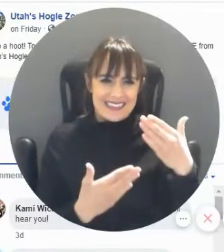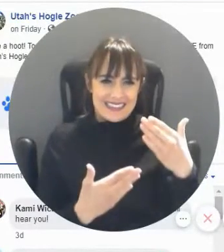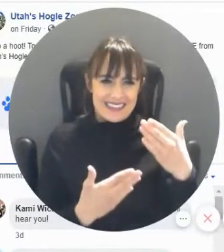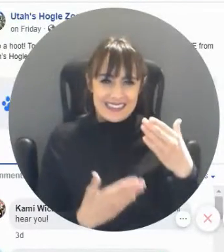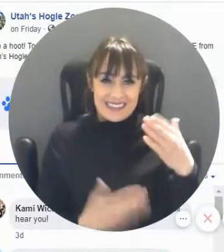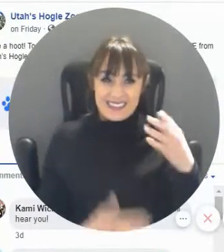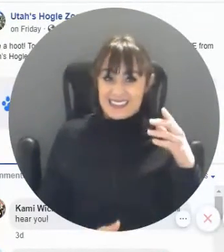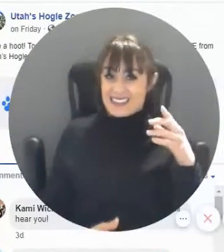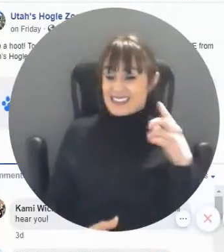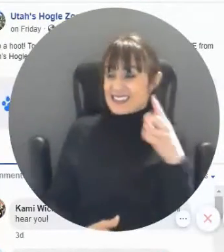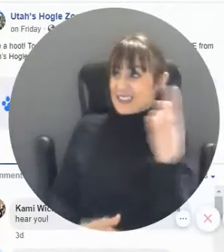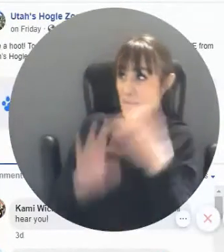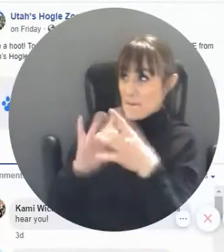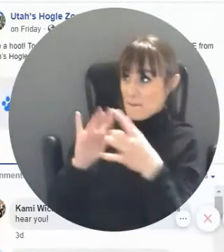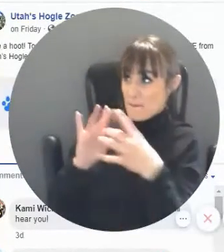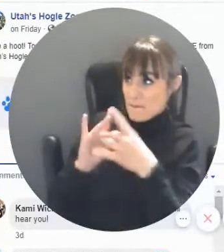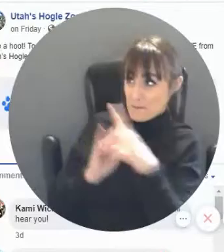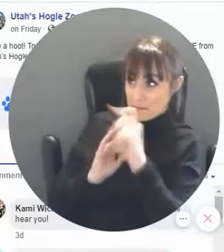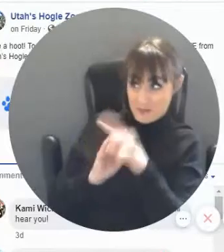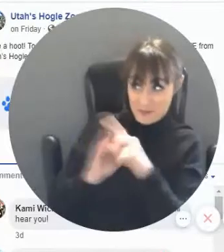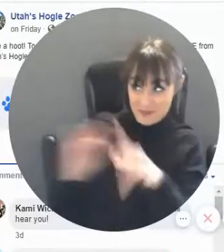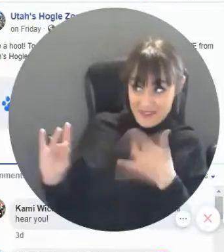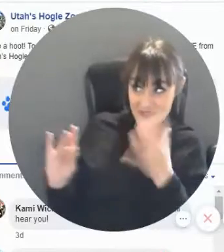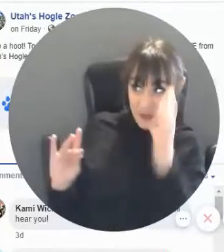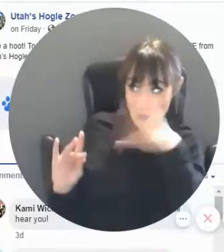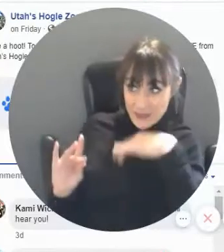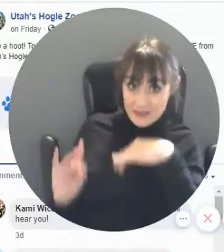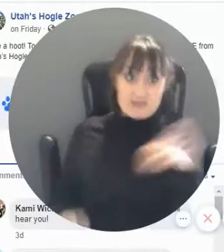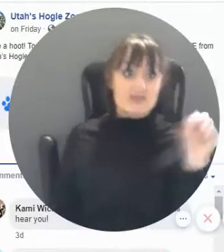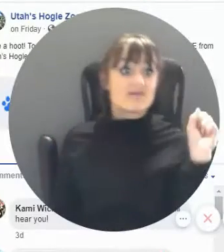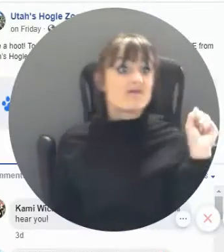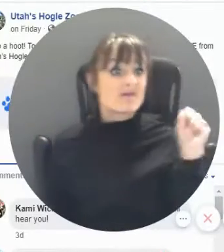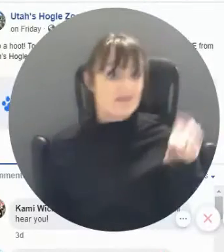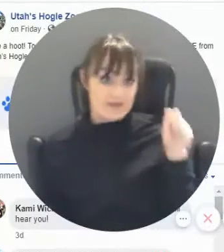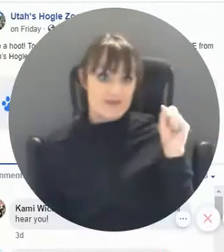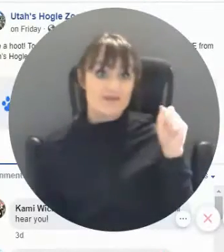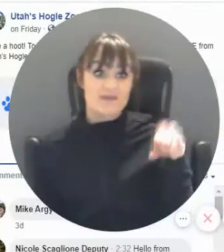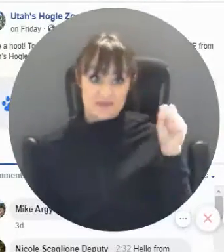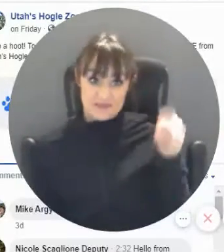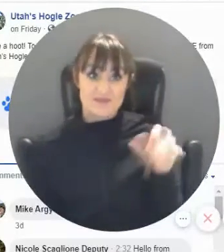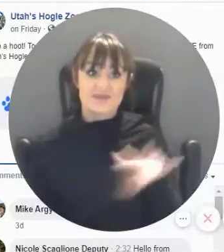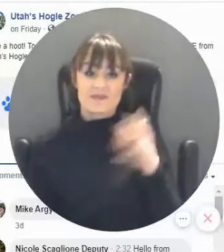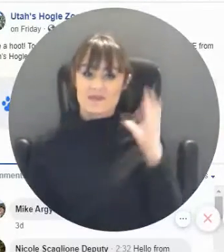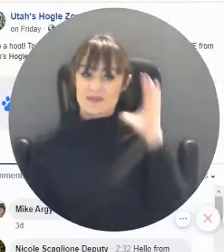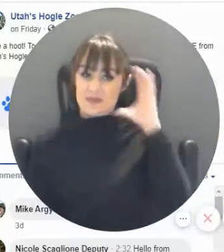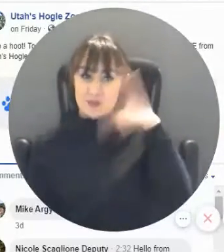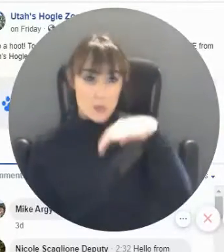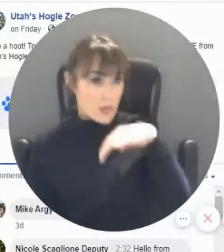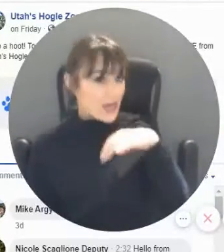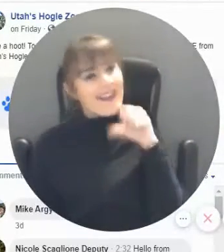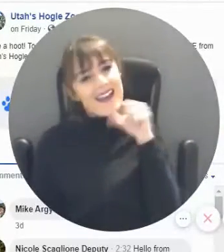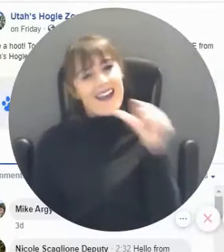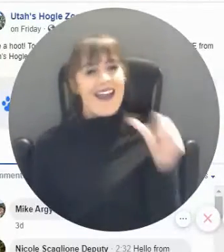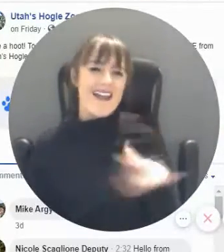Autumn: It does feel weird.It definitely does. Brad: It looks weird to me! Autumn: It does not feel like a fluffy bunny at all.